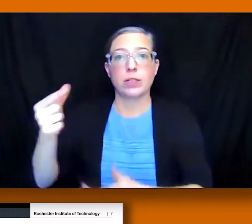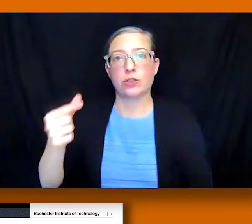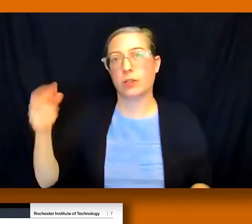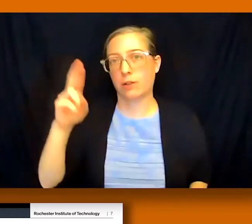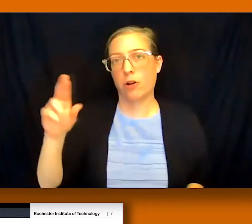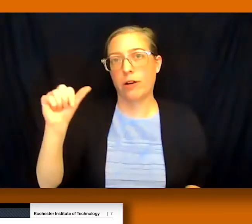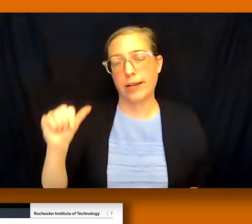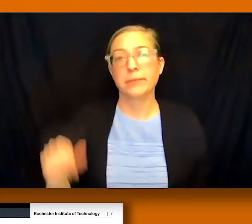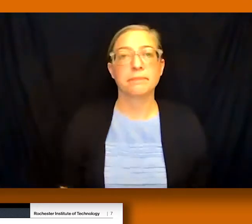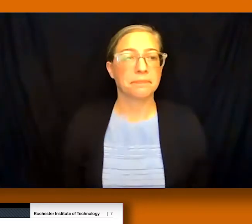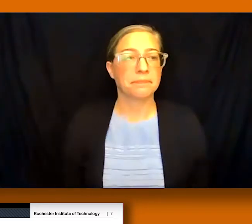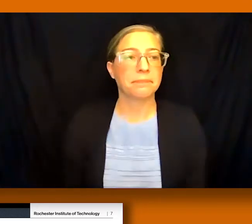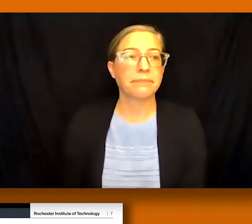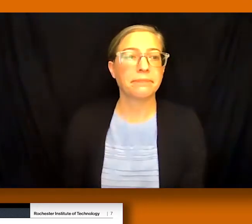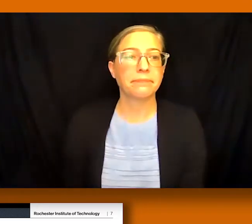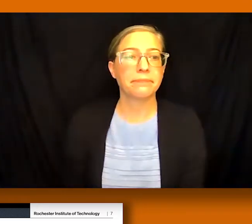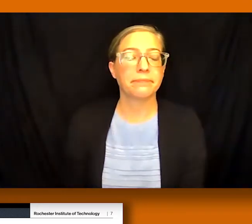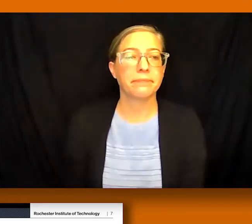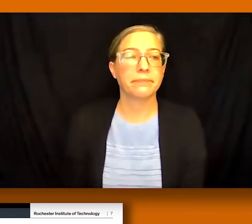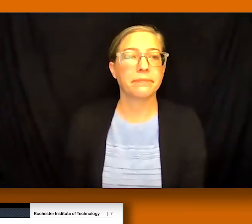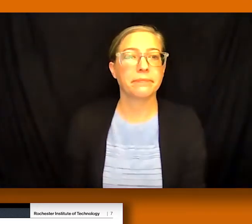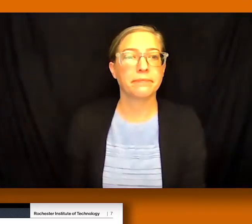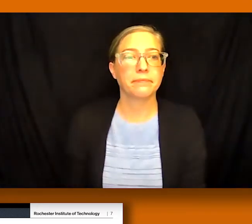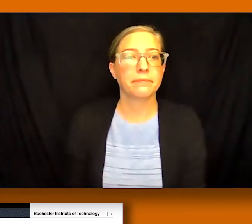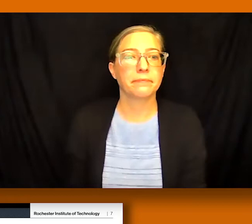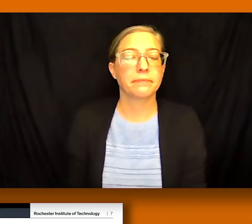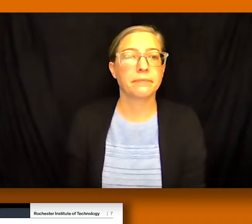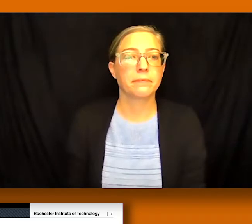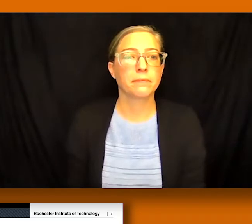Um, in general, you can include administrative staff.